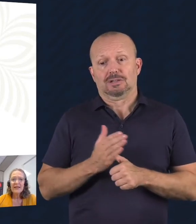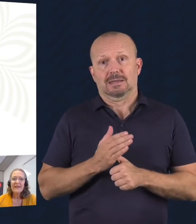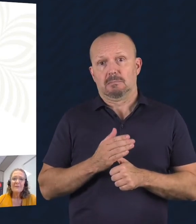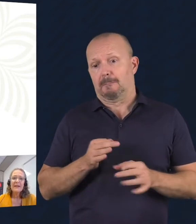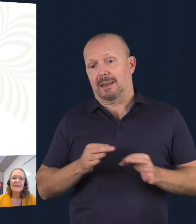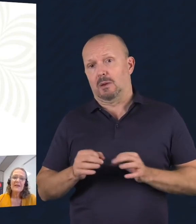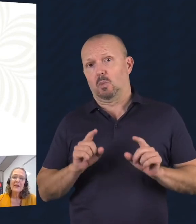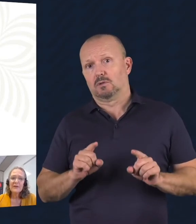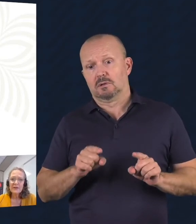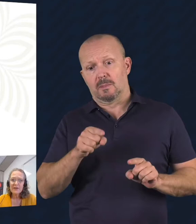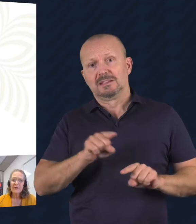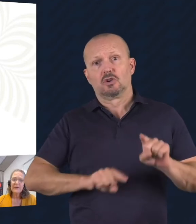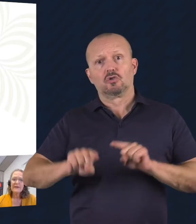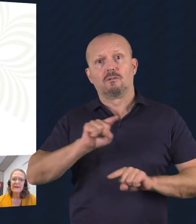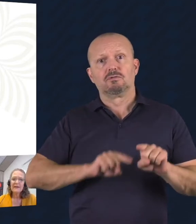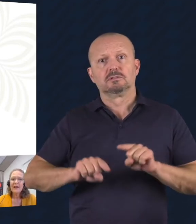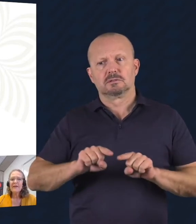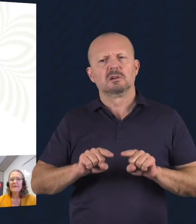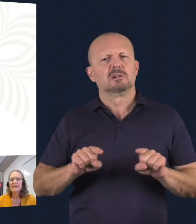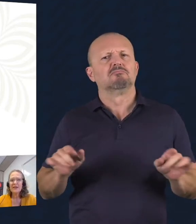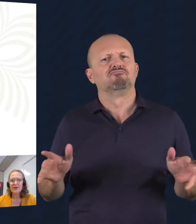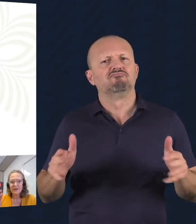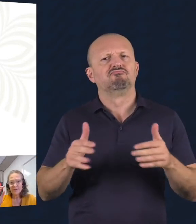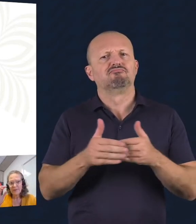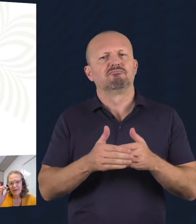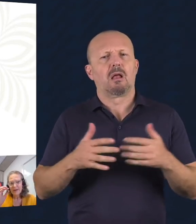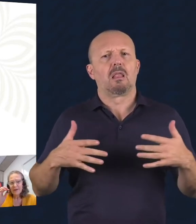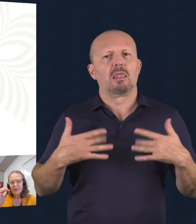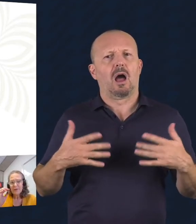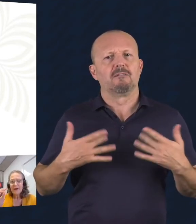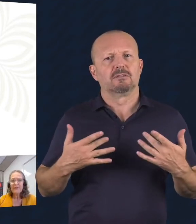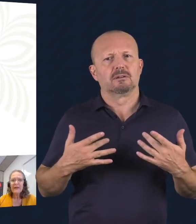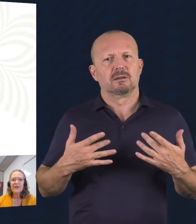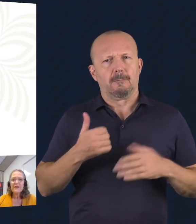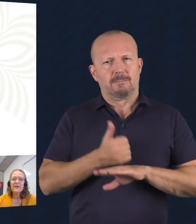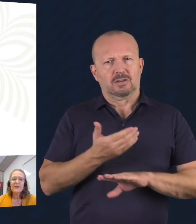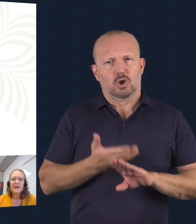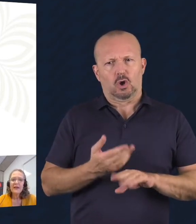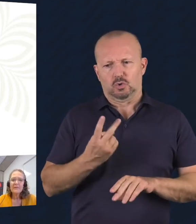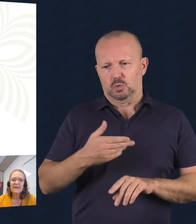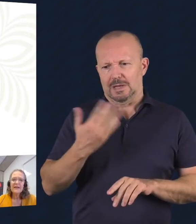Originally, I was planning to close this conference in a live session with my reflections on the themes,